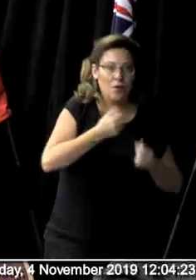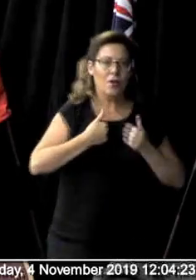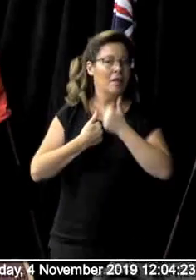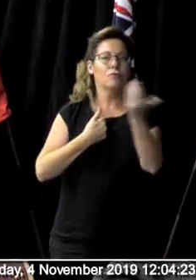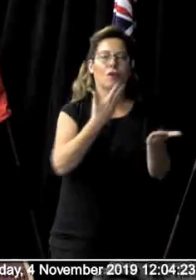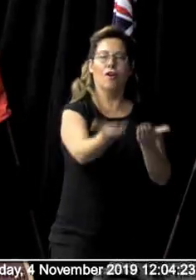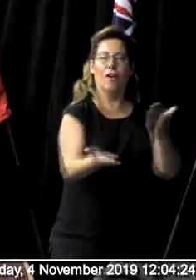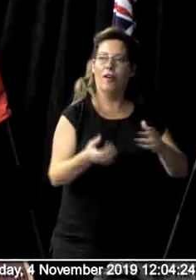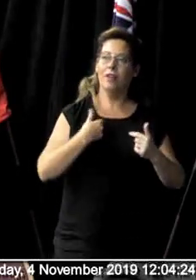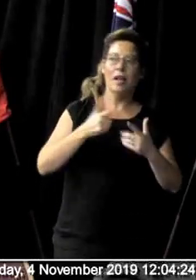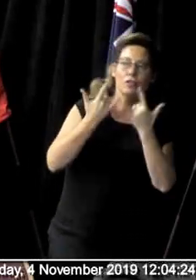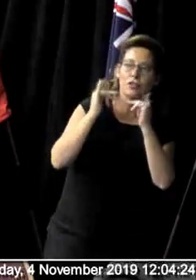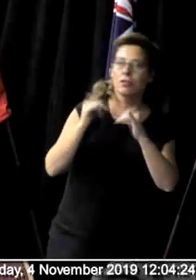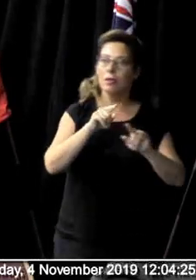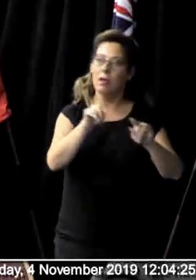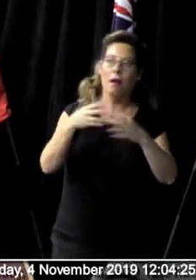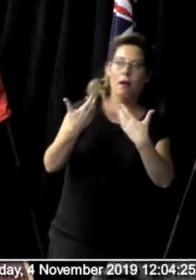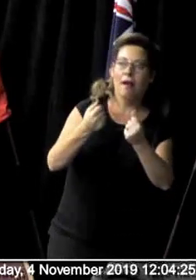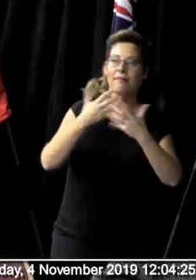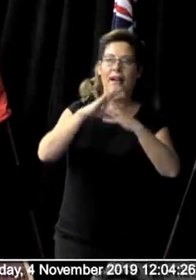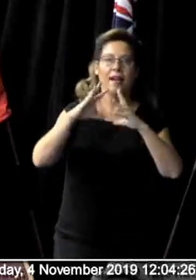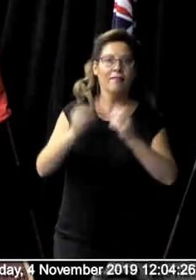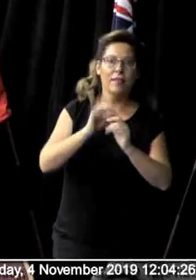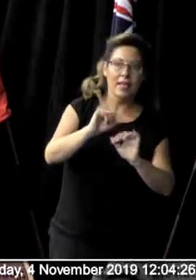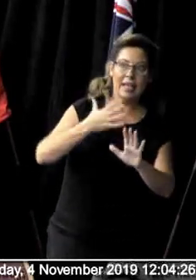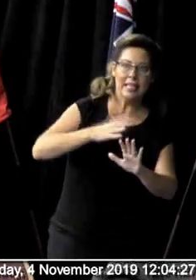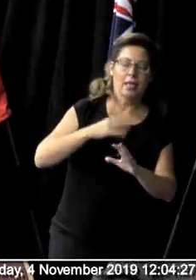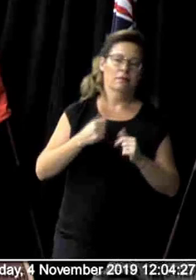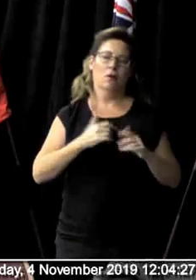and has everything that they need. So, yes, hospitality is definitely her strength.